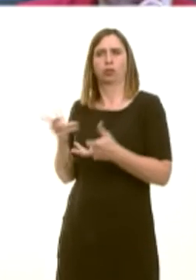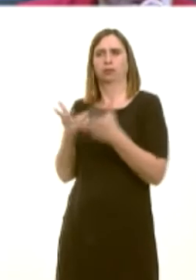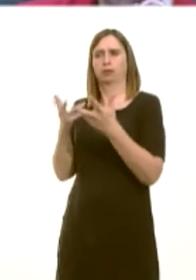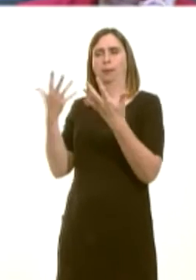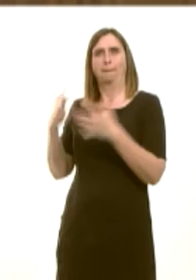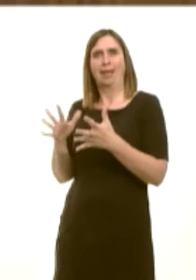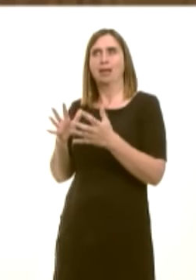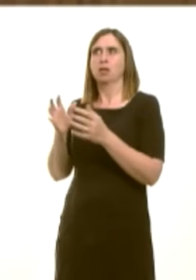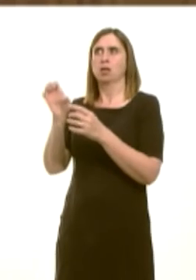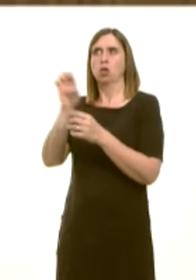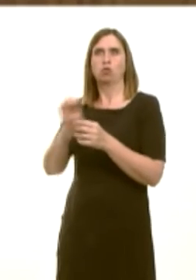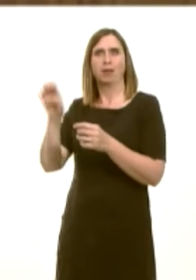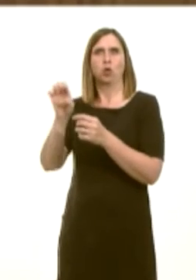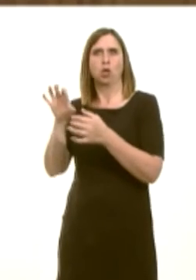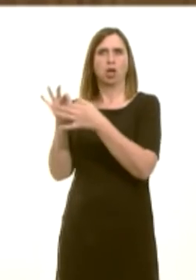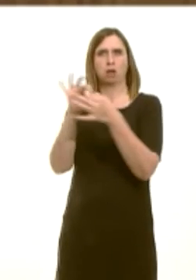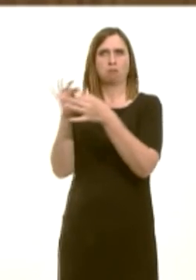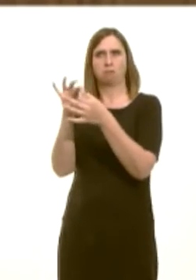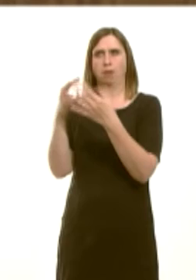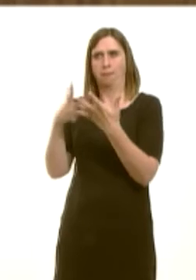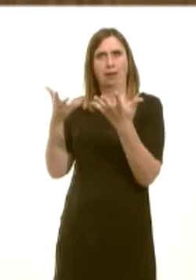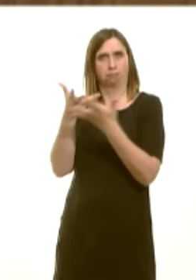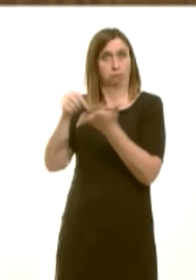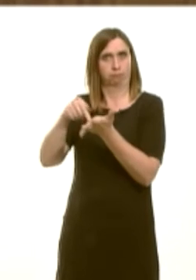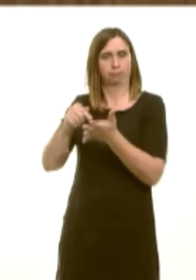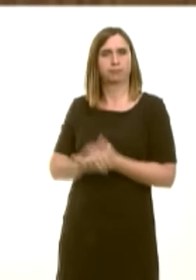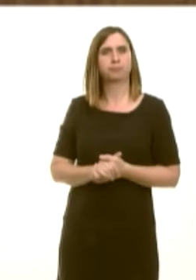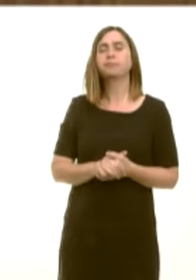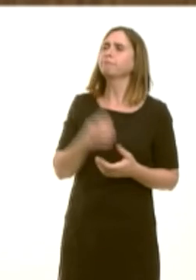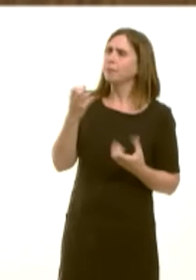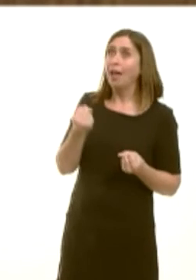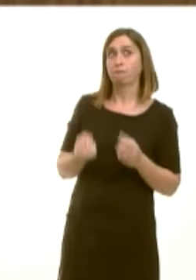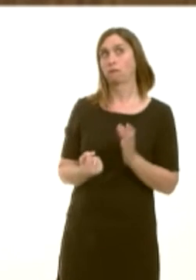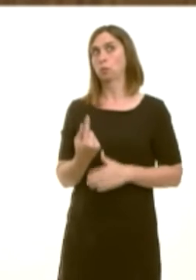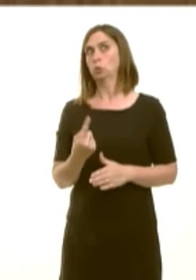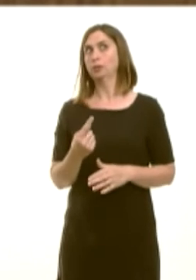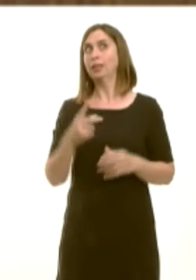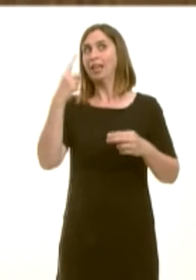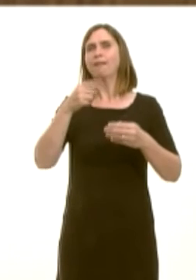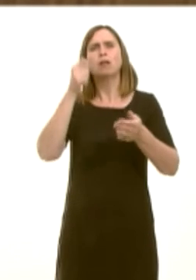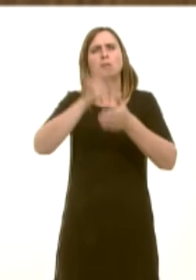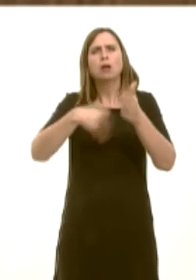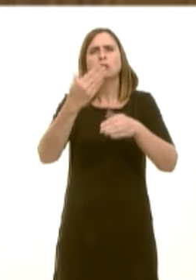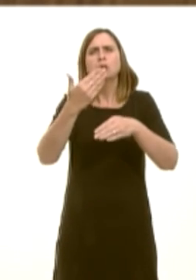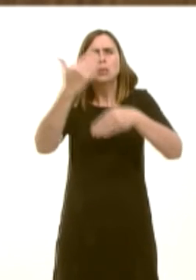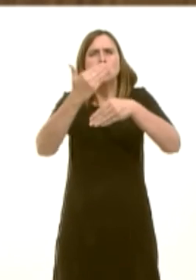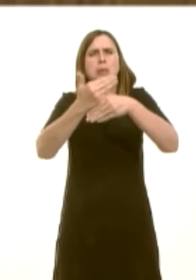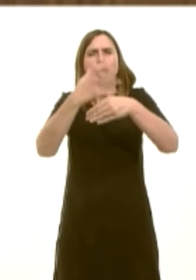Ministers and the European Union. Carwyn Jones: I believe that there are opportunities for the Welsh economy if trade barriers are removed, particularly those with the US. I